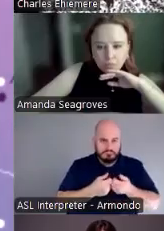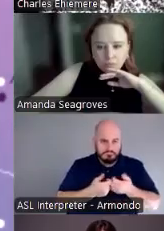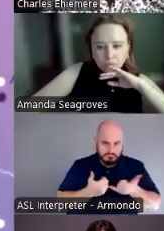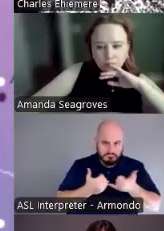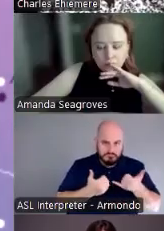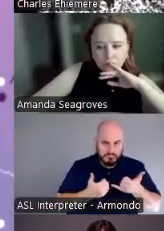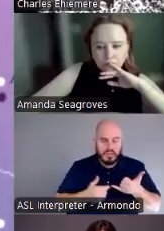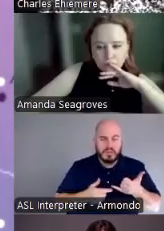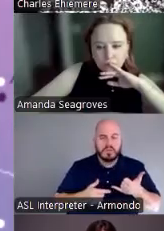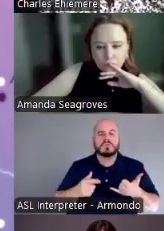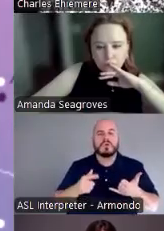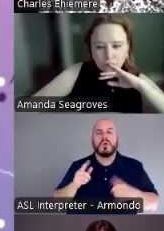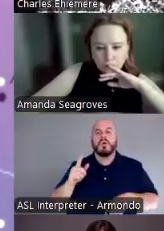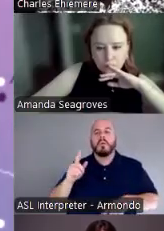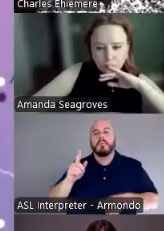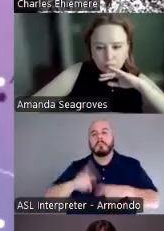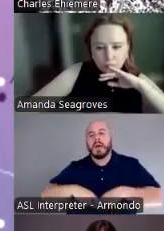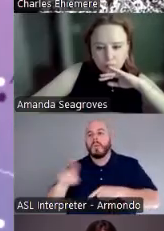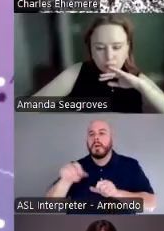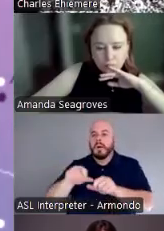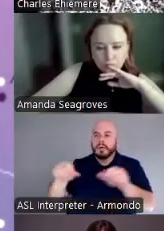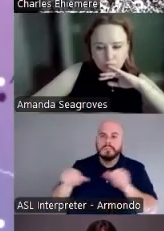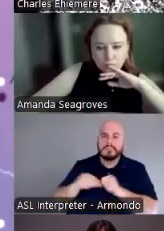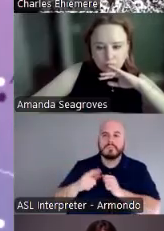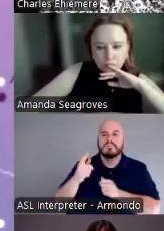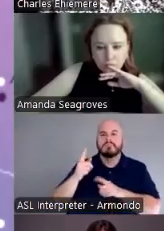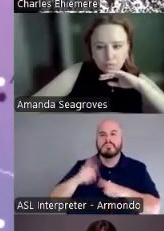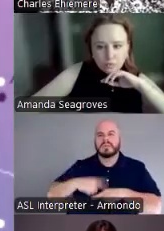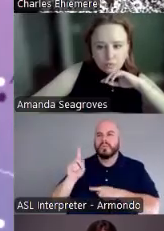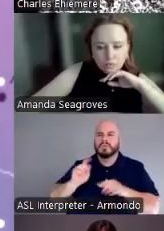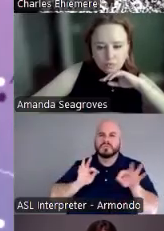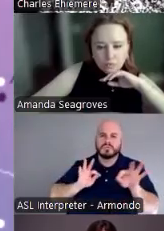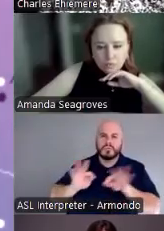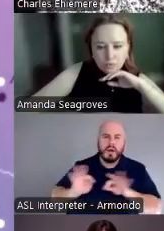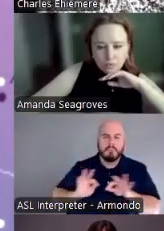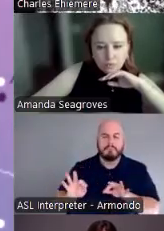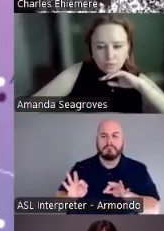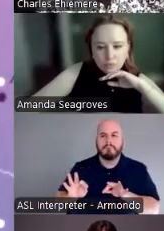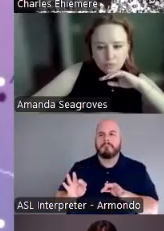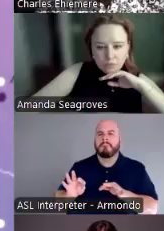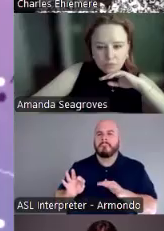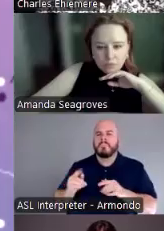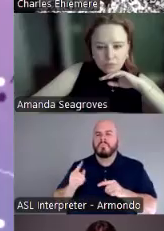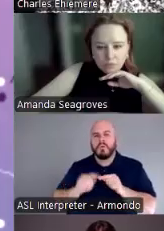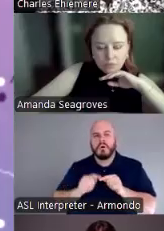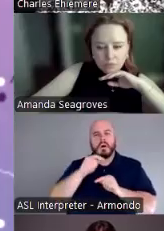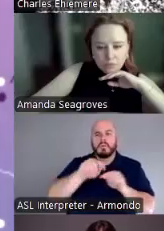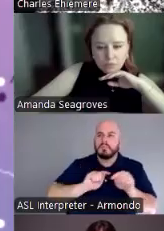in the location you're describing as well as internet penetration, which